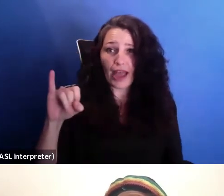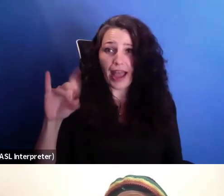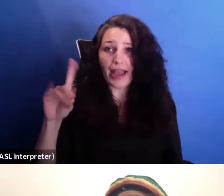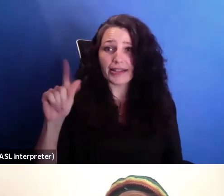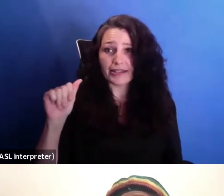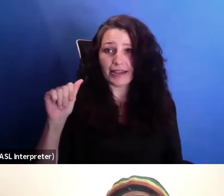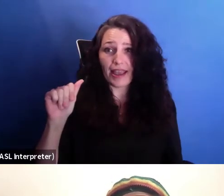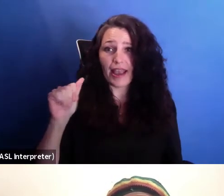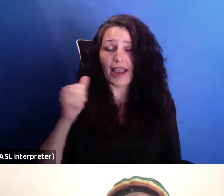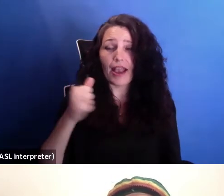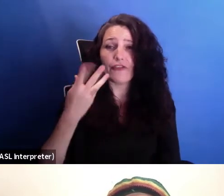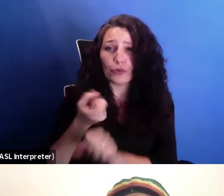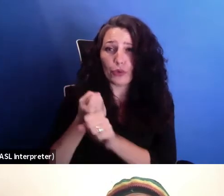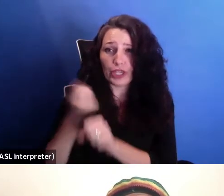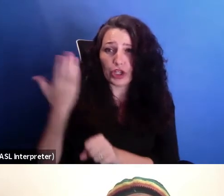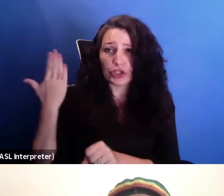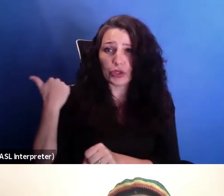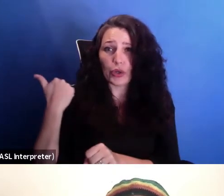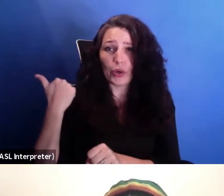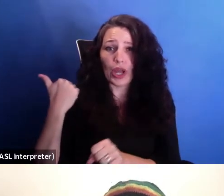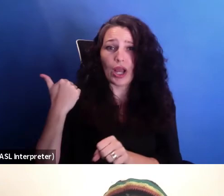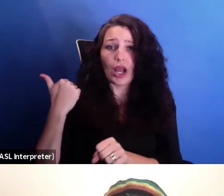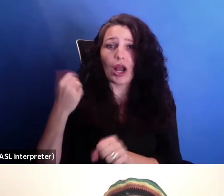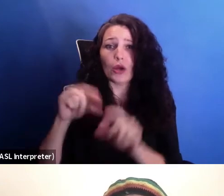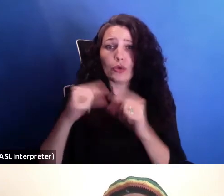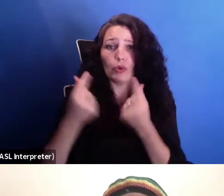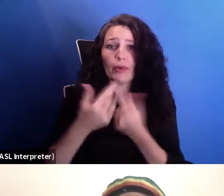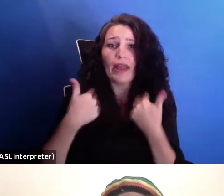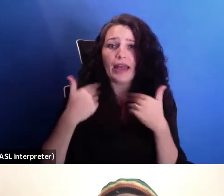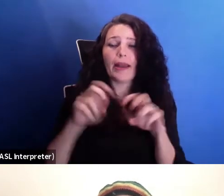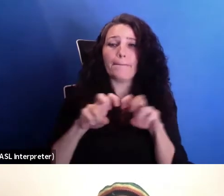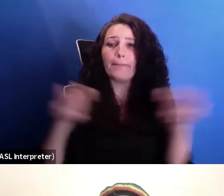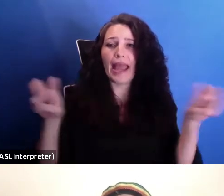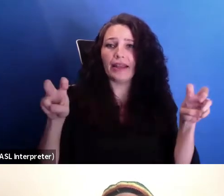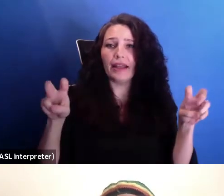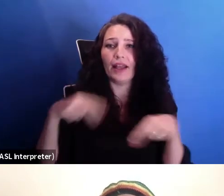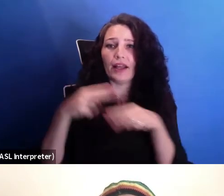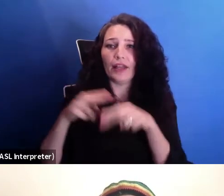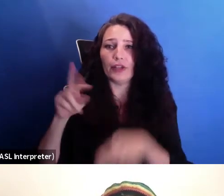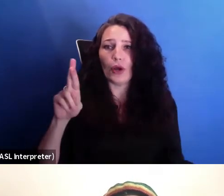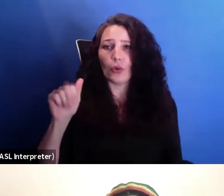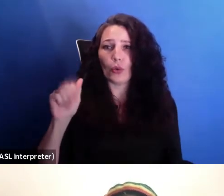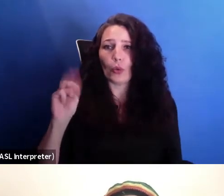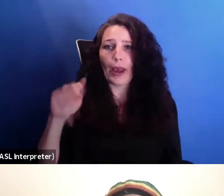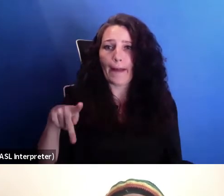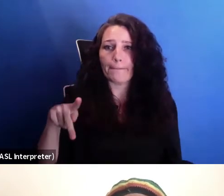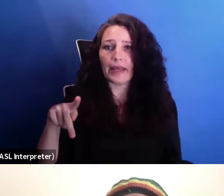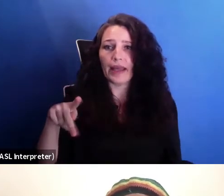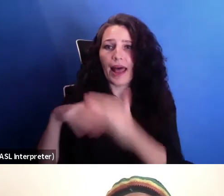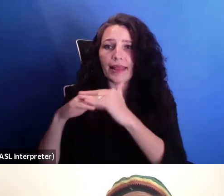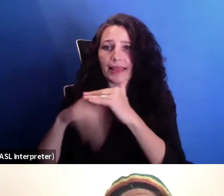a group of us had a panel called The Ramp Less Traveled. And it was about documentary filmmakers with disabilities.